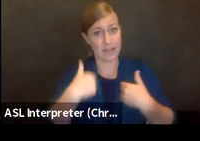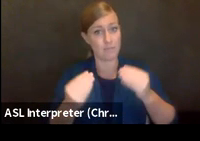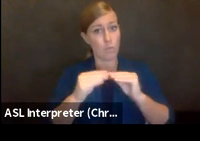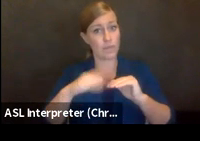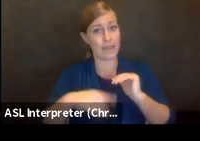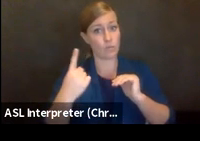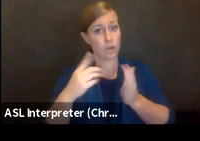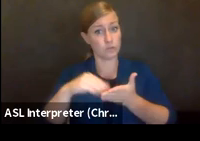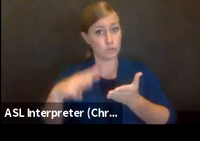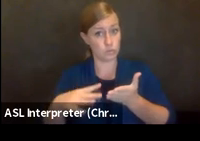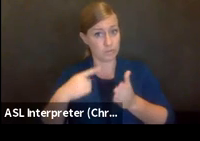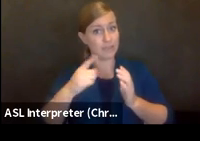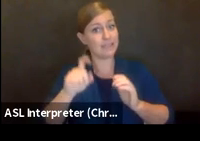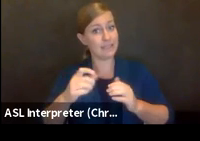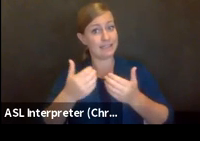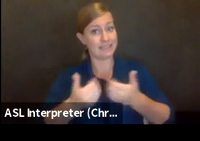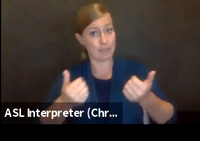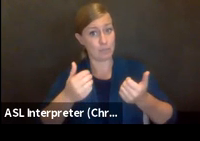ESD 189 - Amy Colburn: Do they Kristina Wambold: Can access code for each student